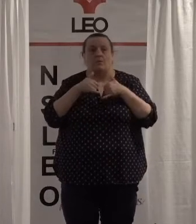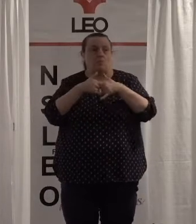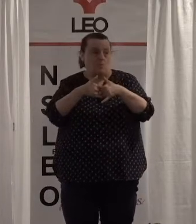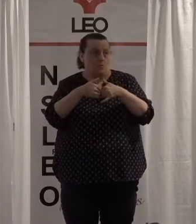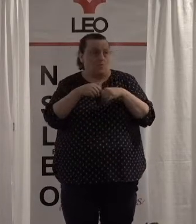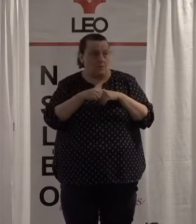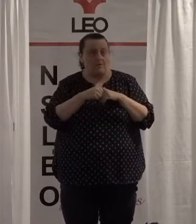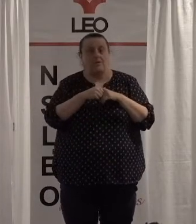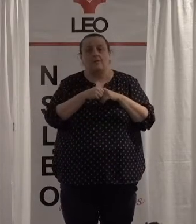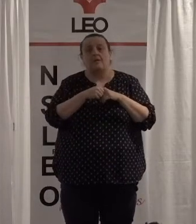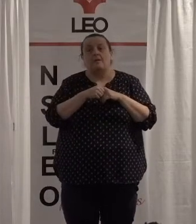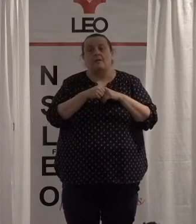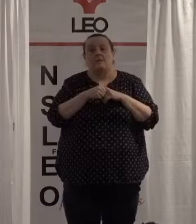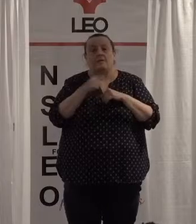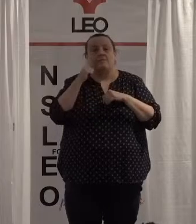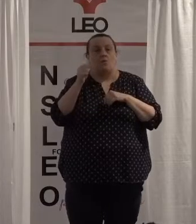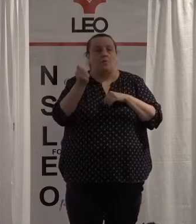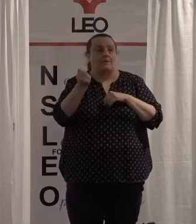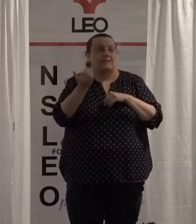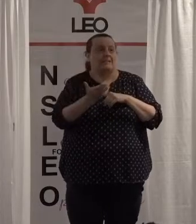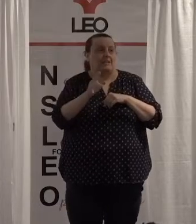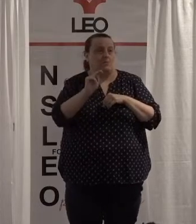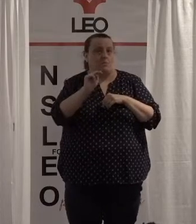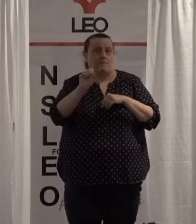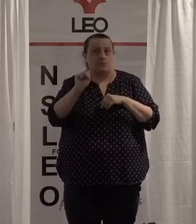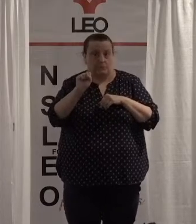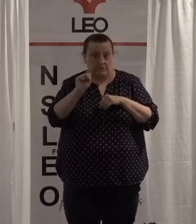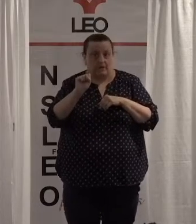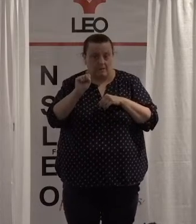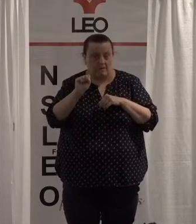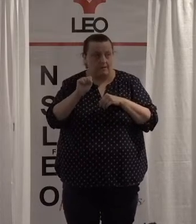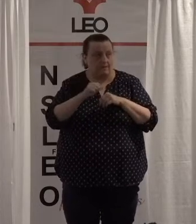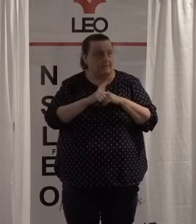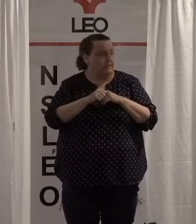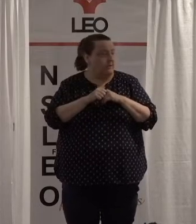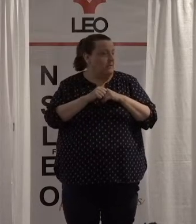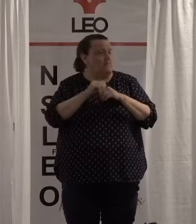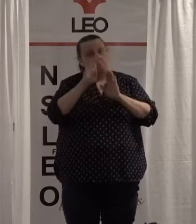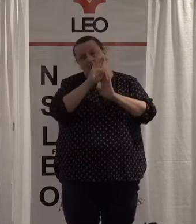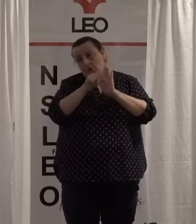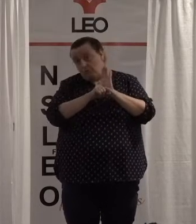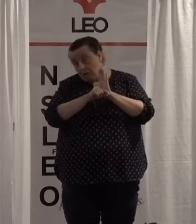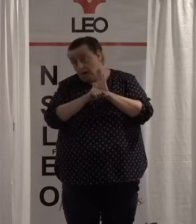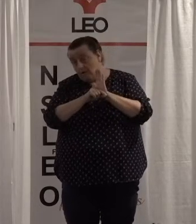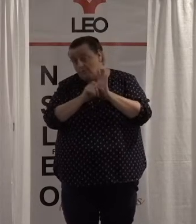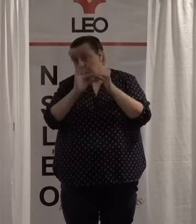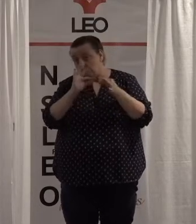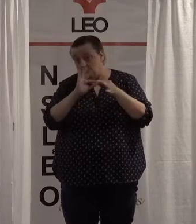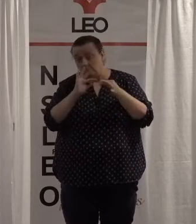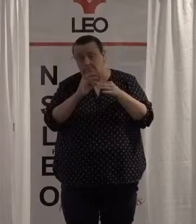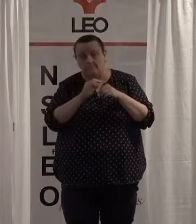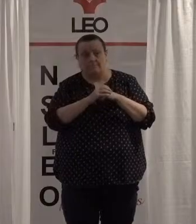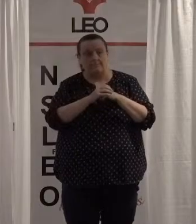ON BEHALF OF CASINO NOVA SCOTIA. I CAN GIVE YOU A BIT OF BACKGROUND ON MELANIE AS WELL